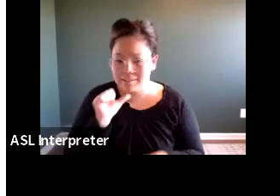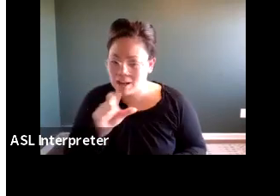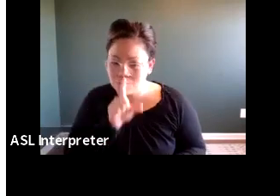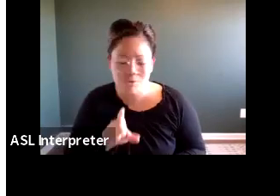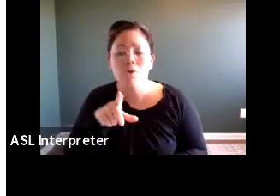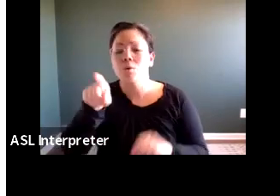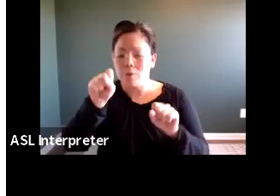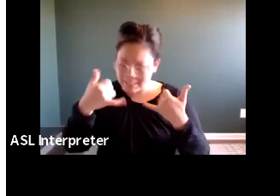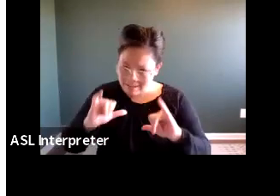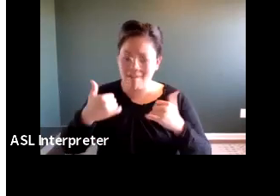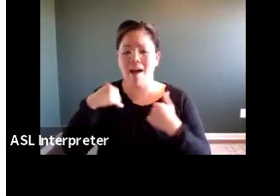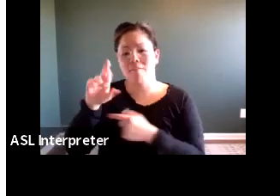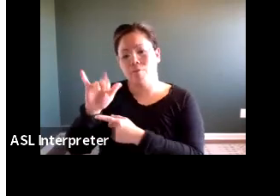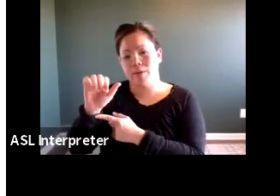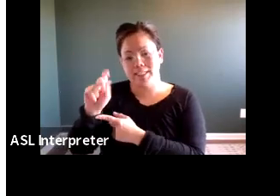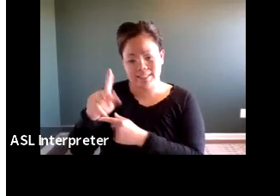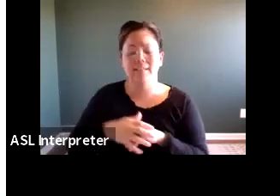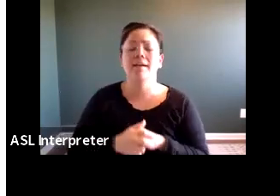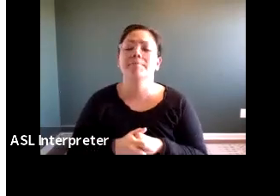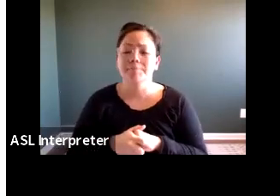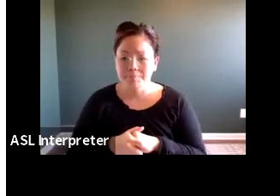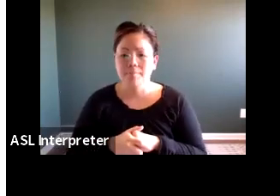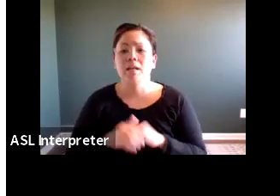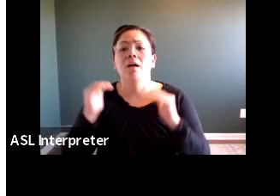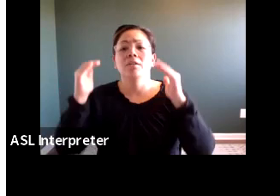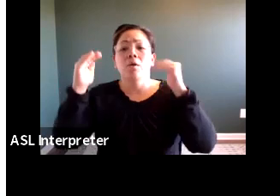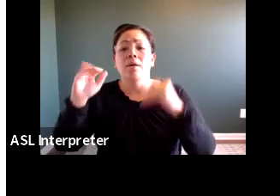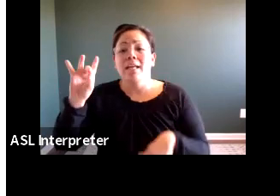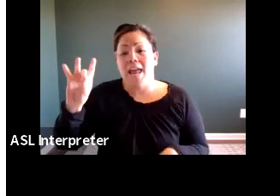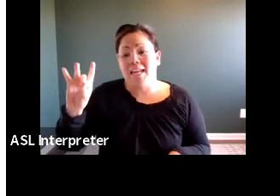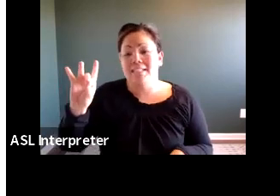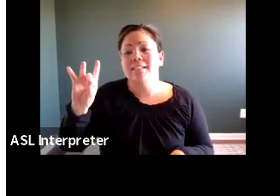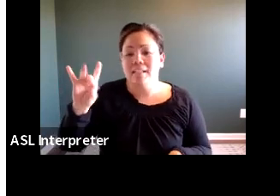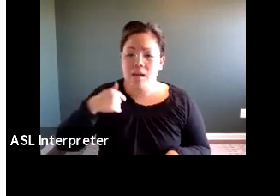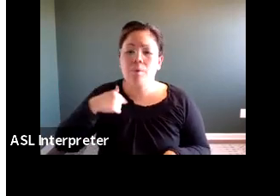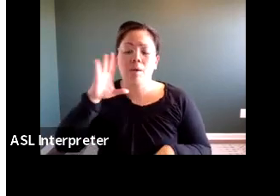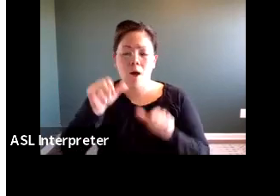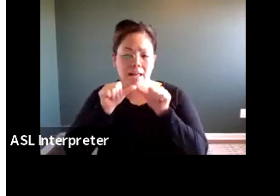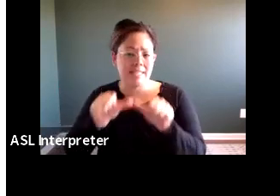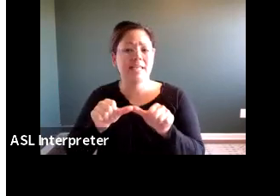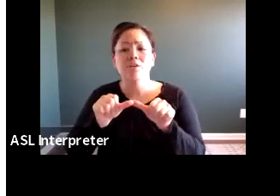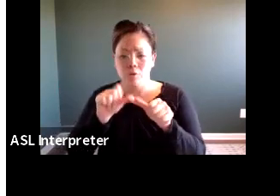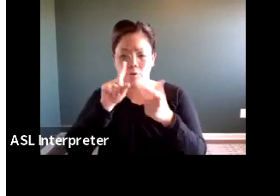and ATC, together with local partners will continue to check businesses for occupancy, social distancing, face covering requirements